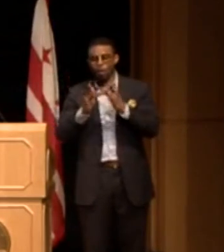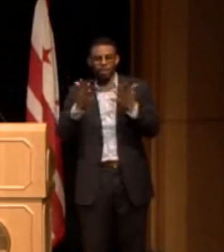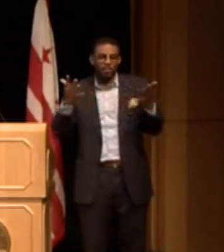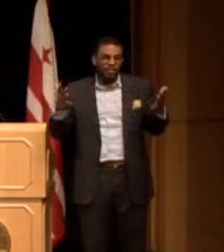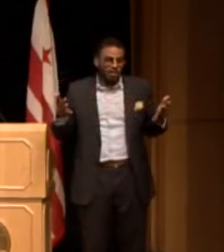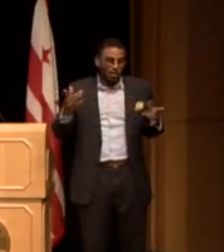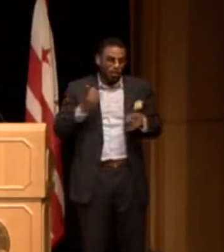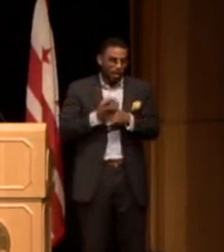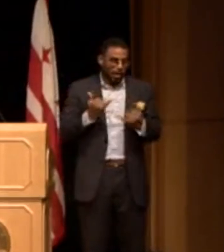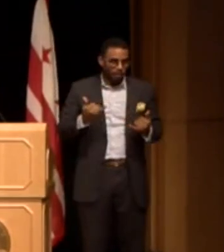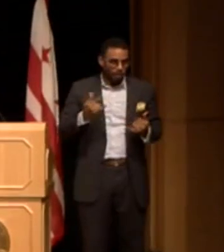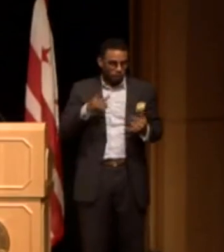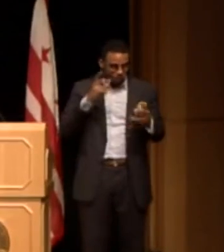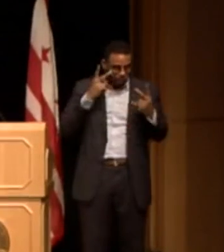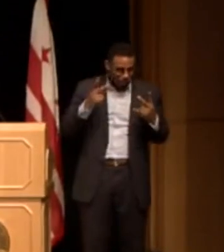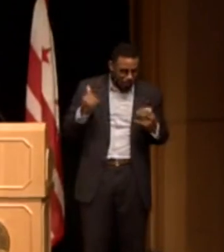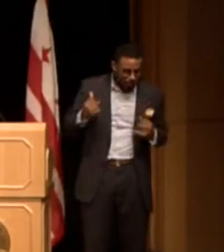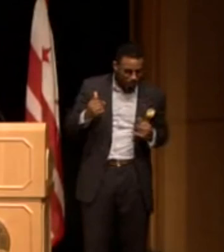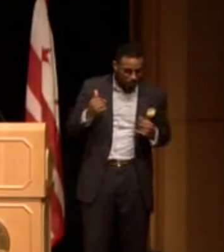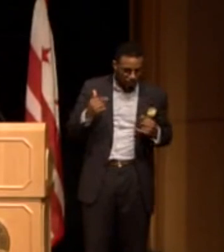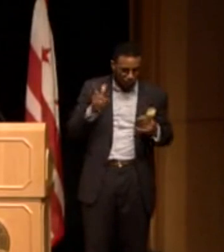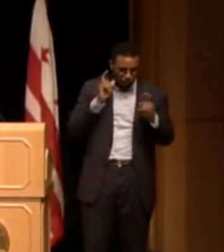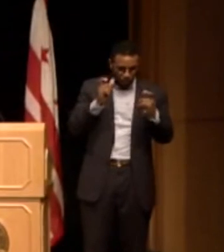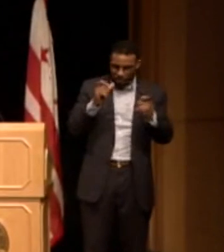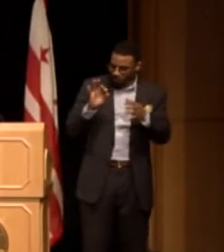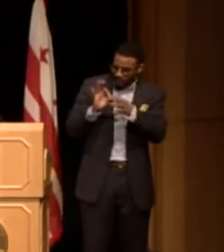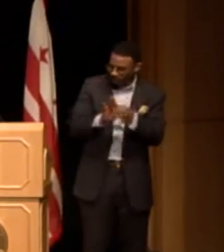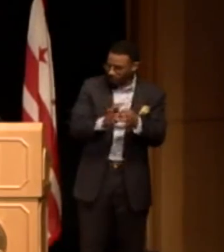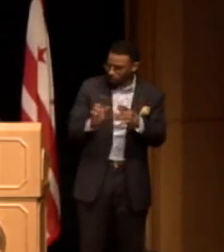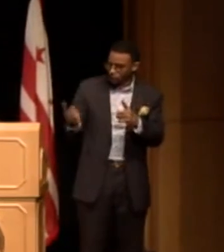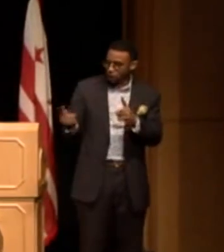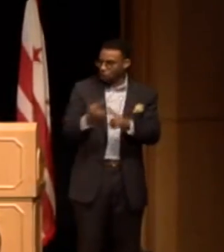TODAY THAT YOU CAN SEE AND IT WILL GIVE YOU A LINK TO GO TO